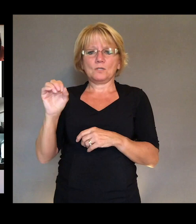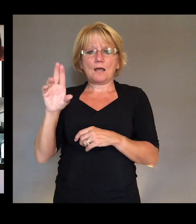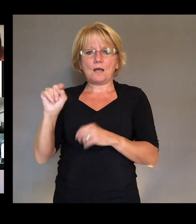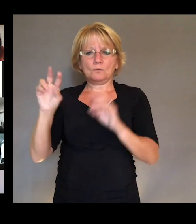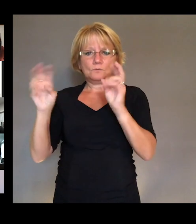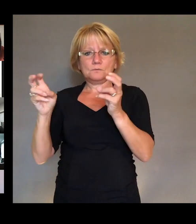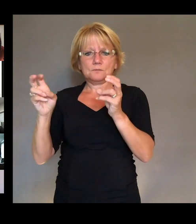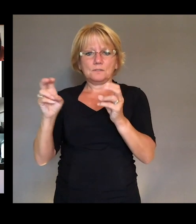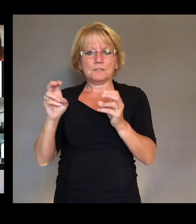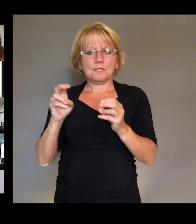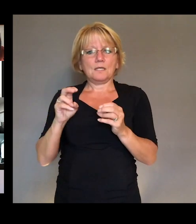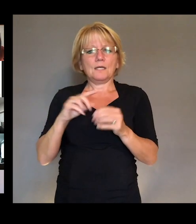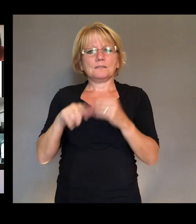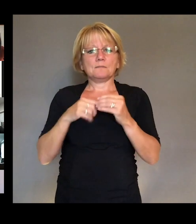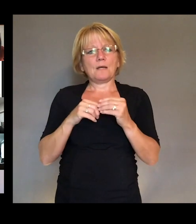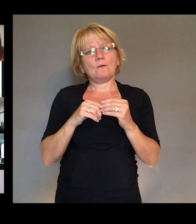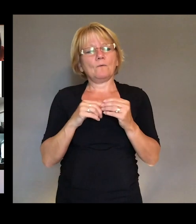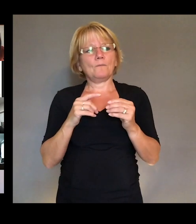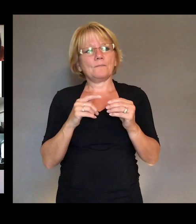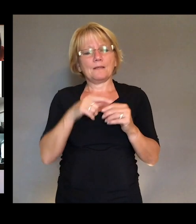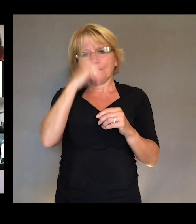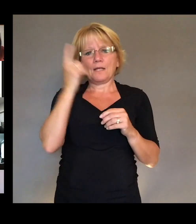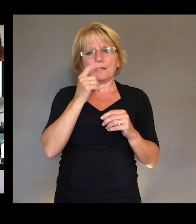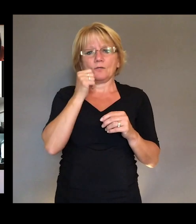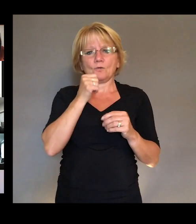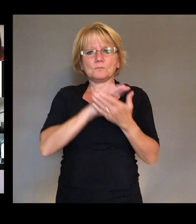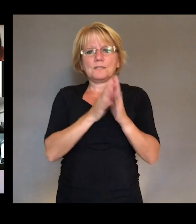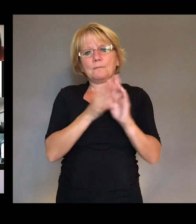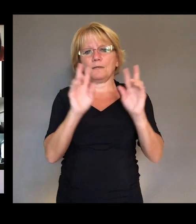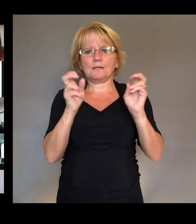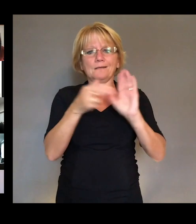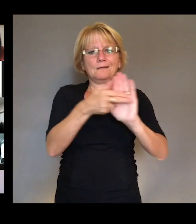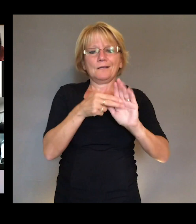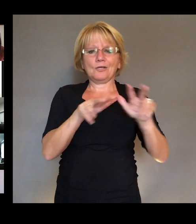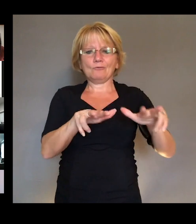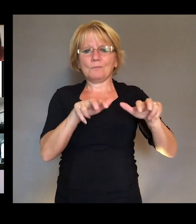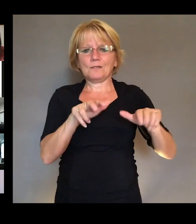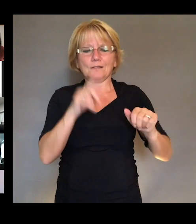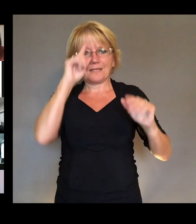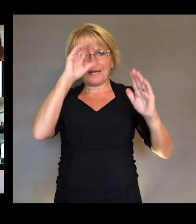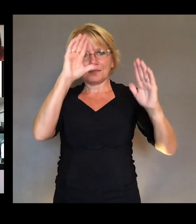and it's about the criminalization of black girls. And it talks a lot about how the expectations for black girls